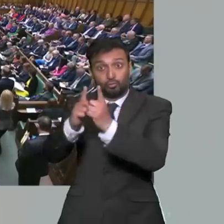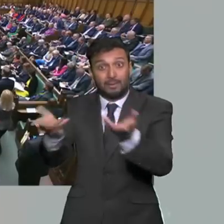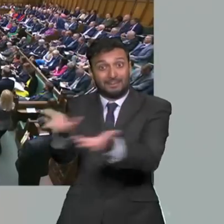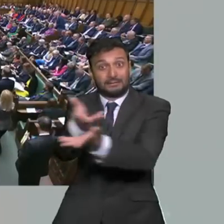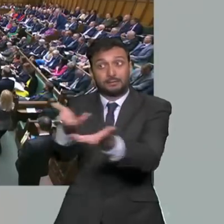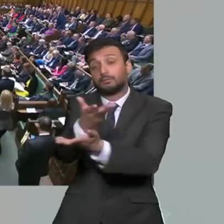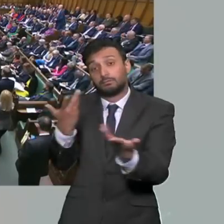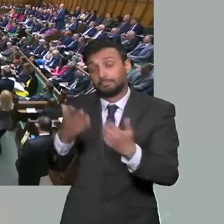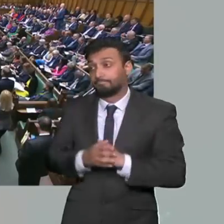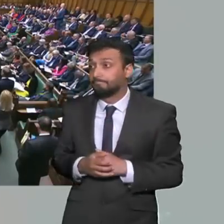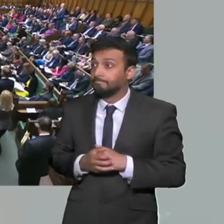Mr William Wragg (Hazel Grove) (Con) Q15.